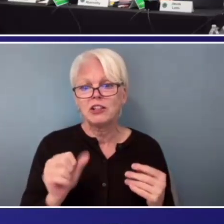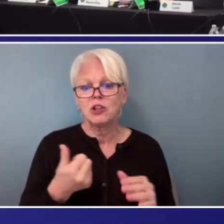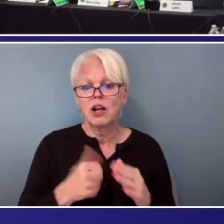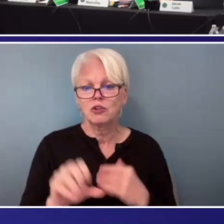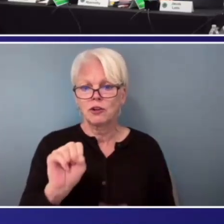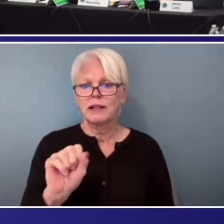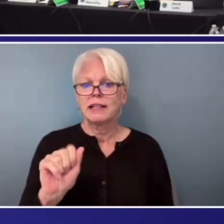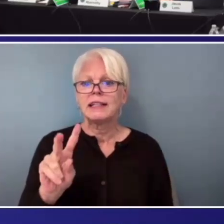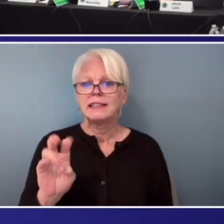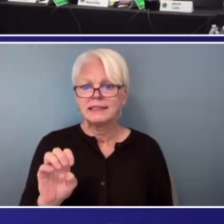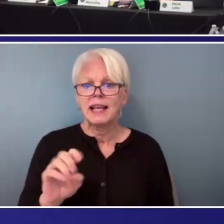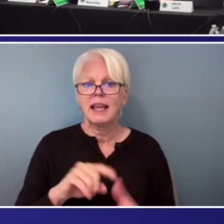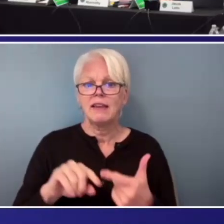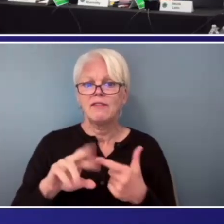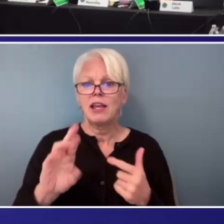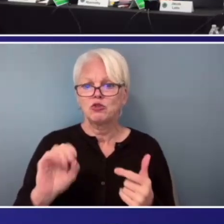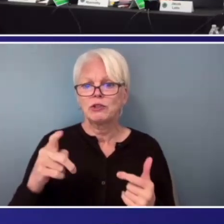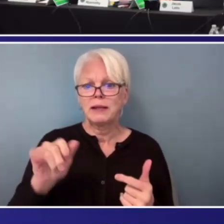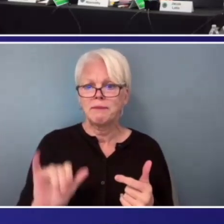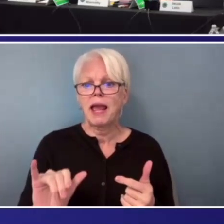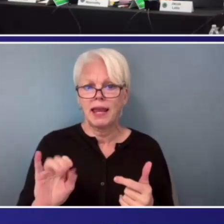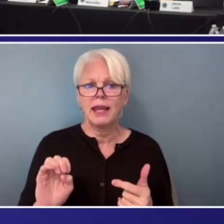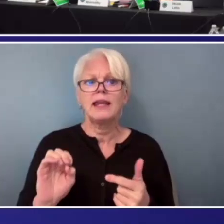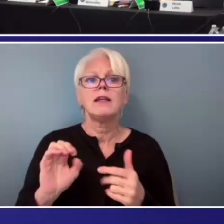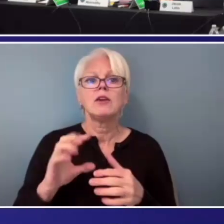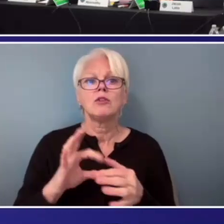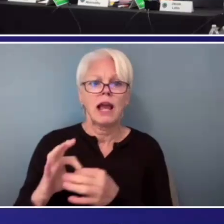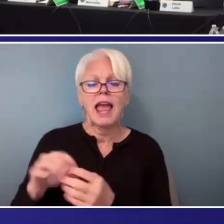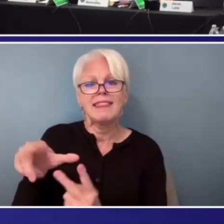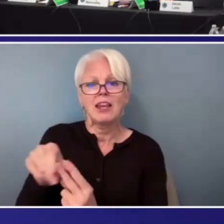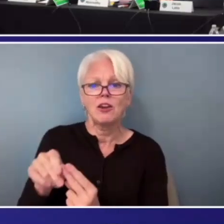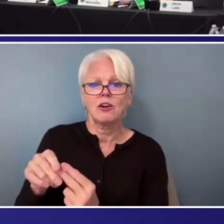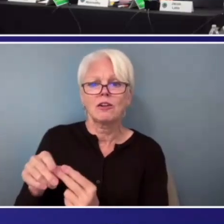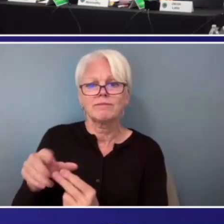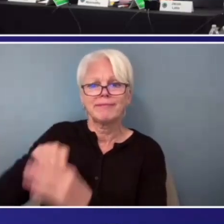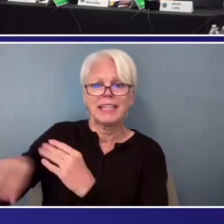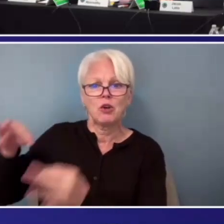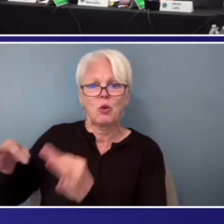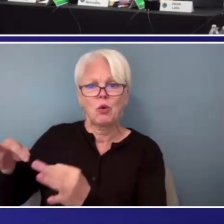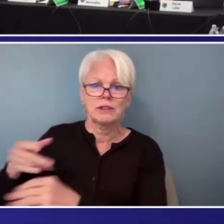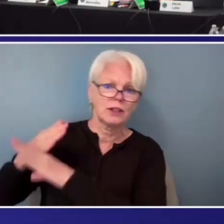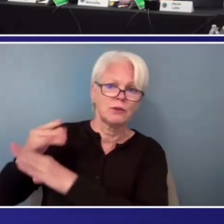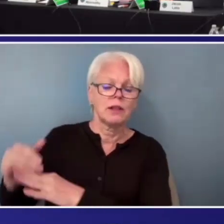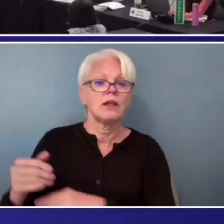REPAYE regulations, which are enjoined right now. Understood. Enjoined because they're